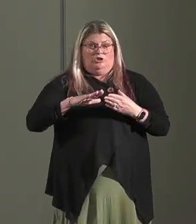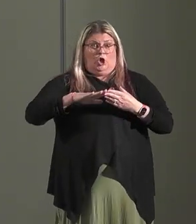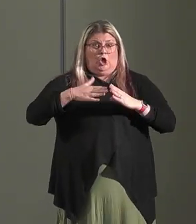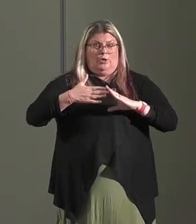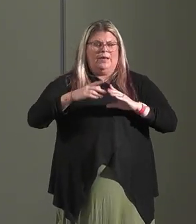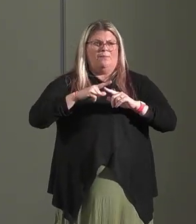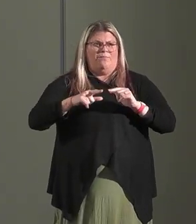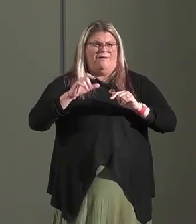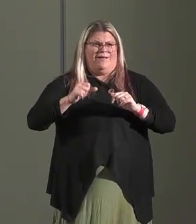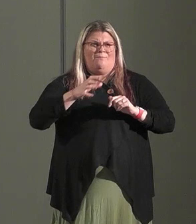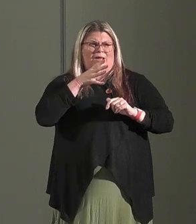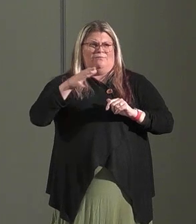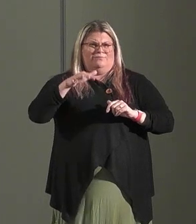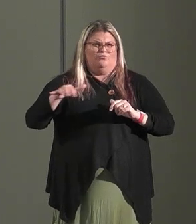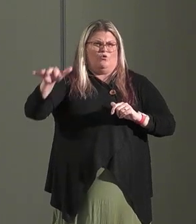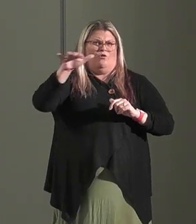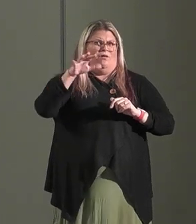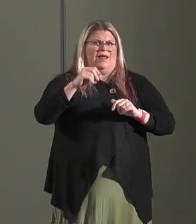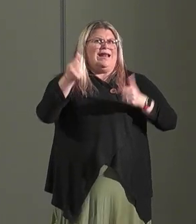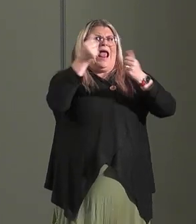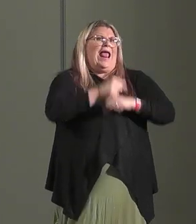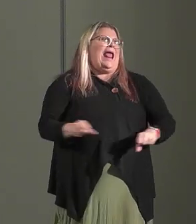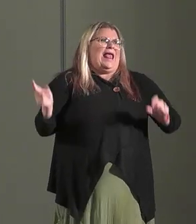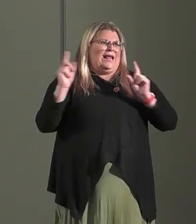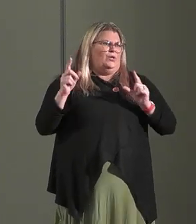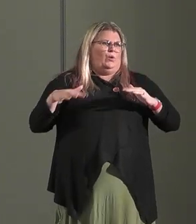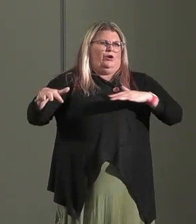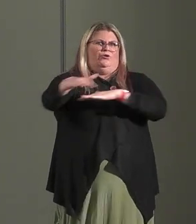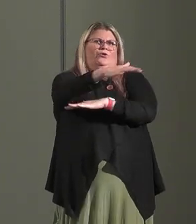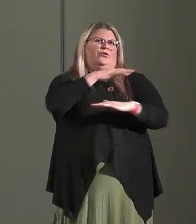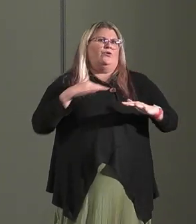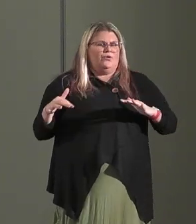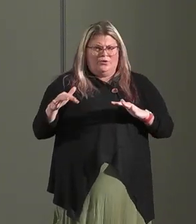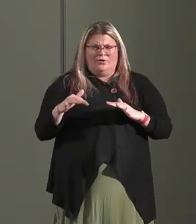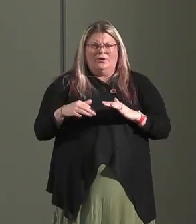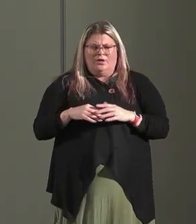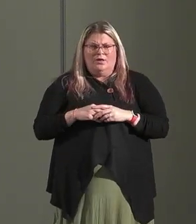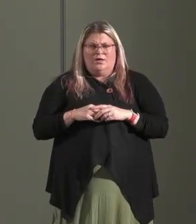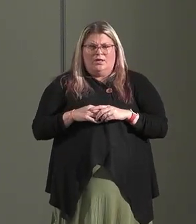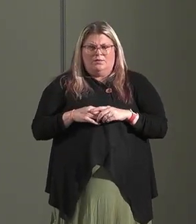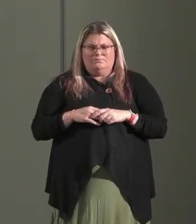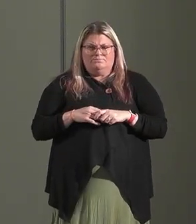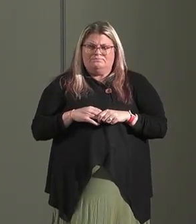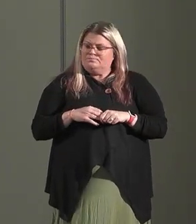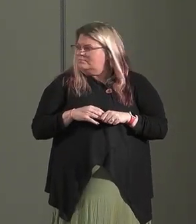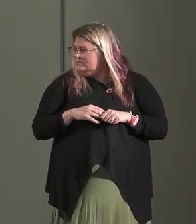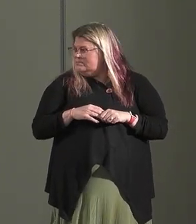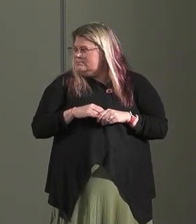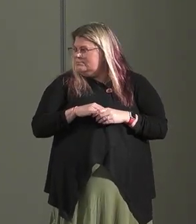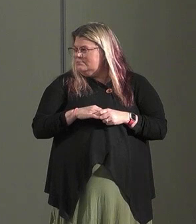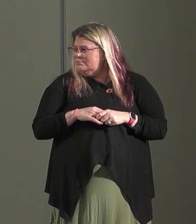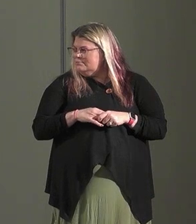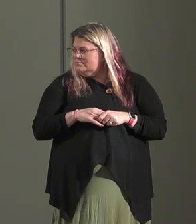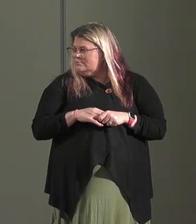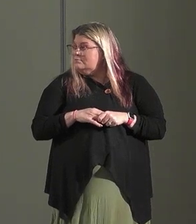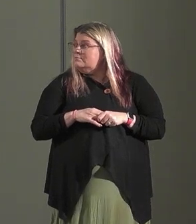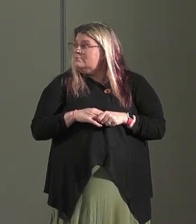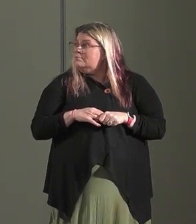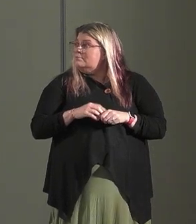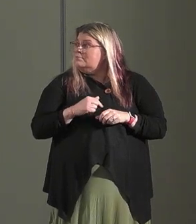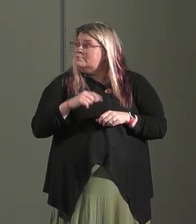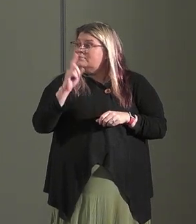and remote context as well. Are really -- I think >> JENNIFER: Barriers.